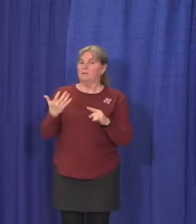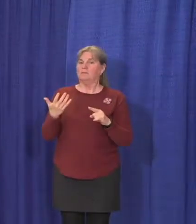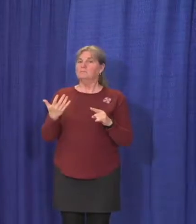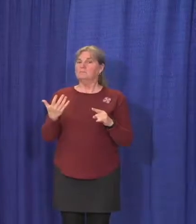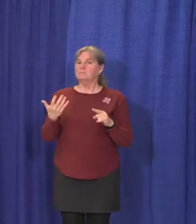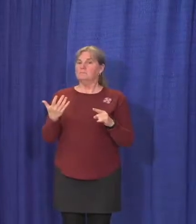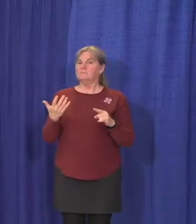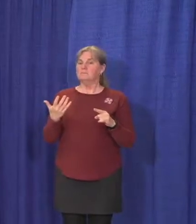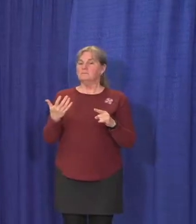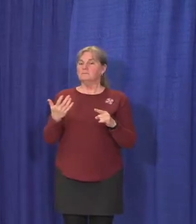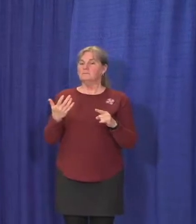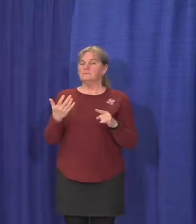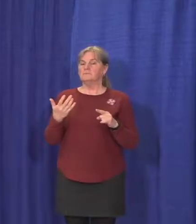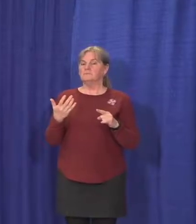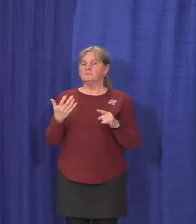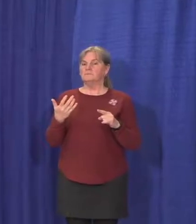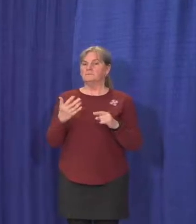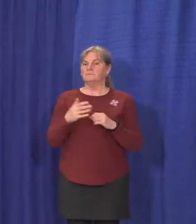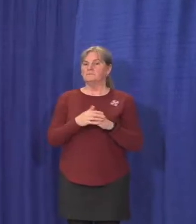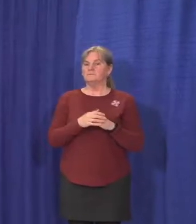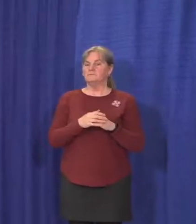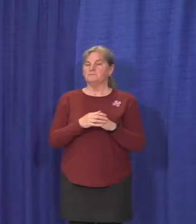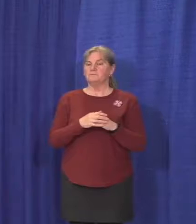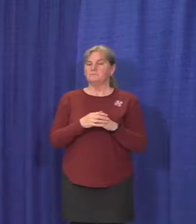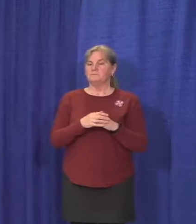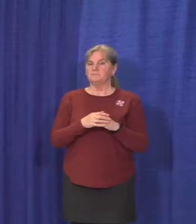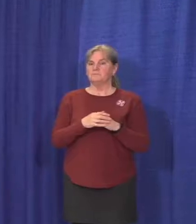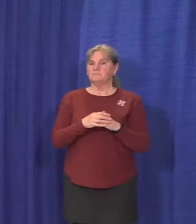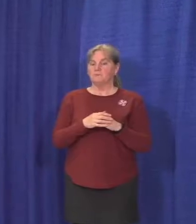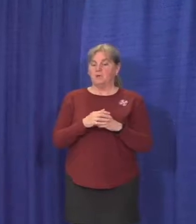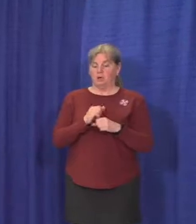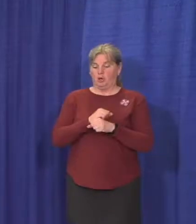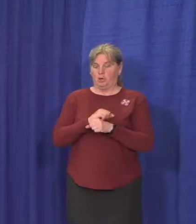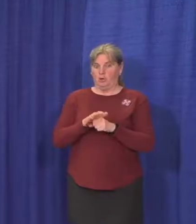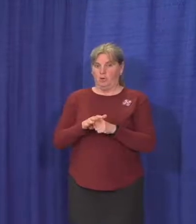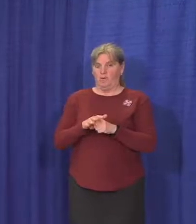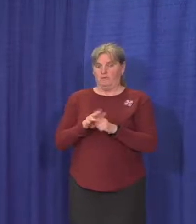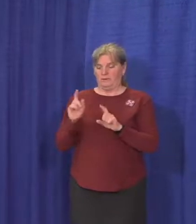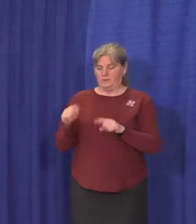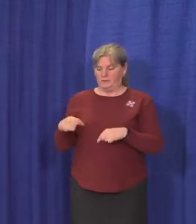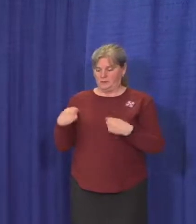but what I'm happy to say is during the entire course of the